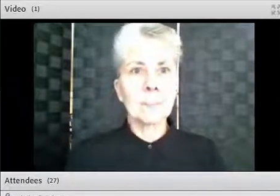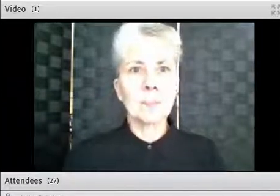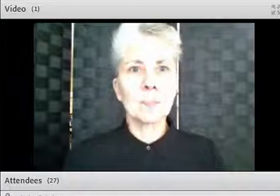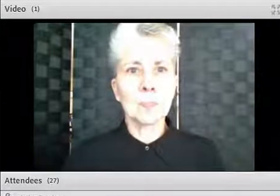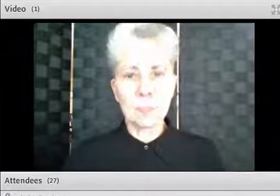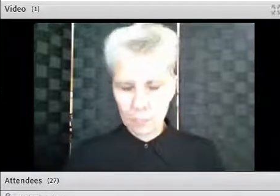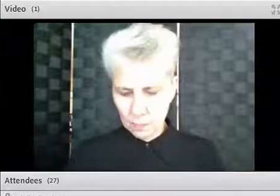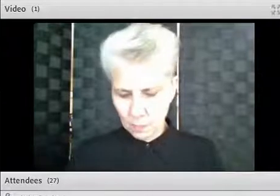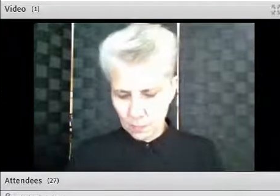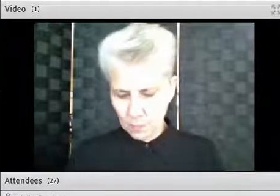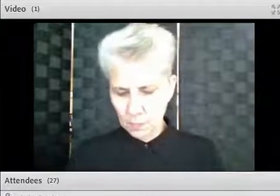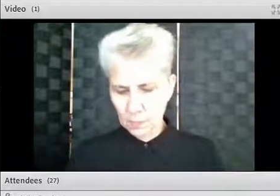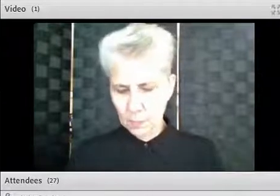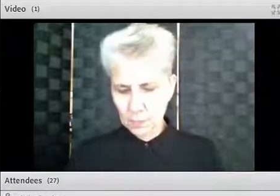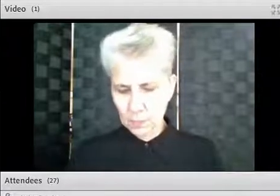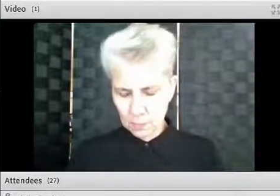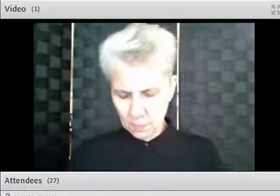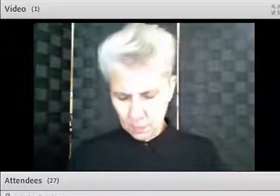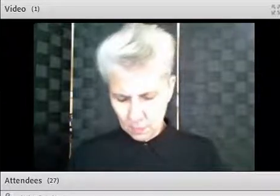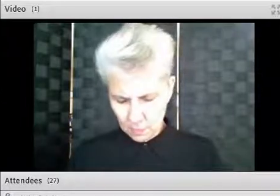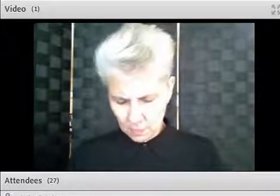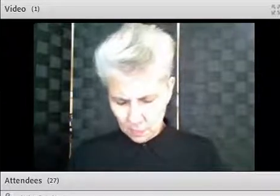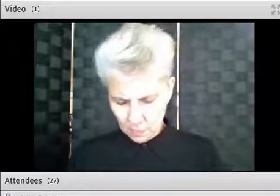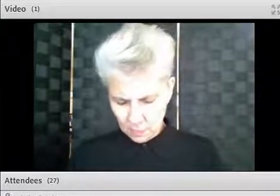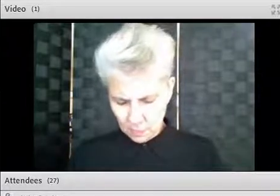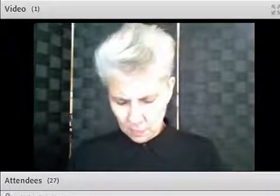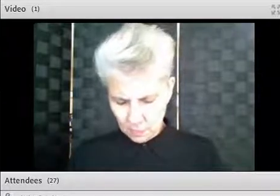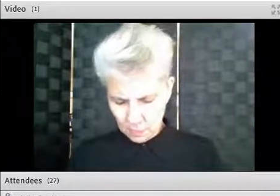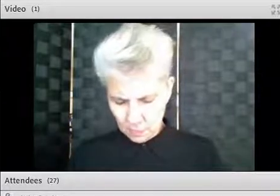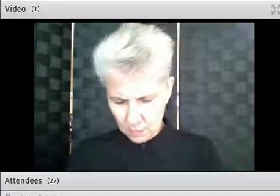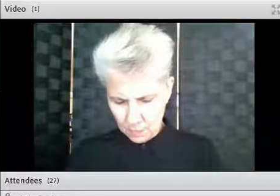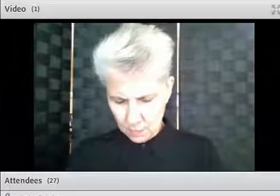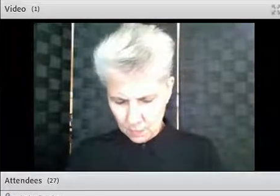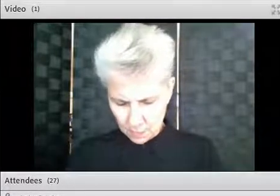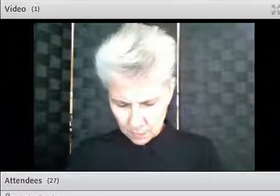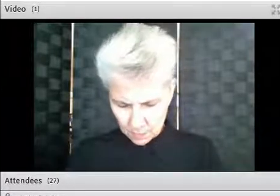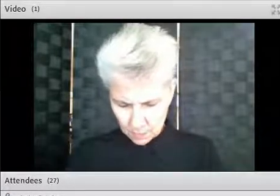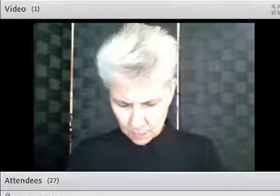and it kind of -- A table would be kind of embedded there for you to look at.